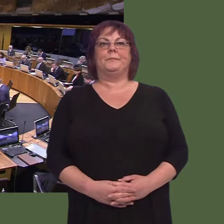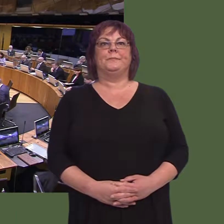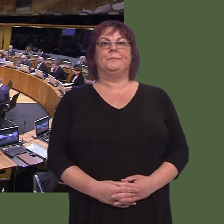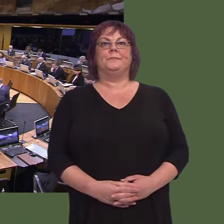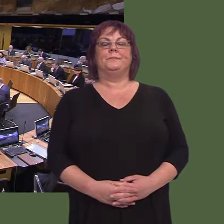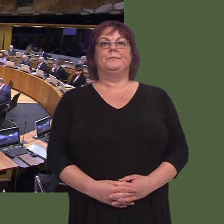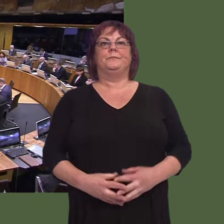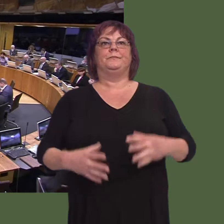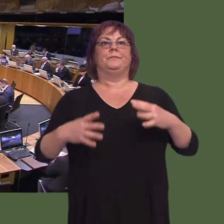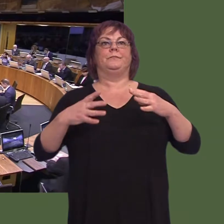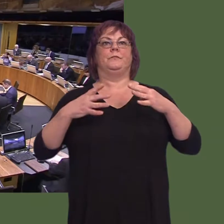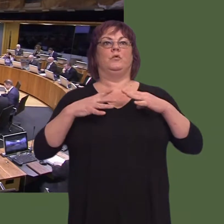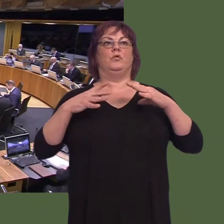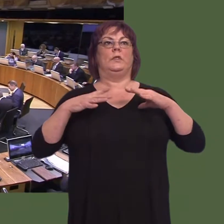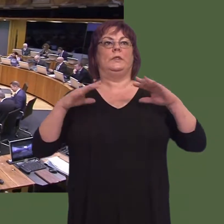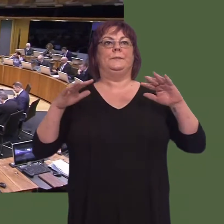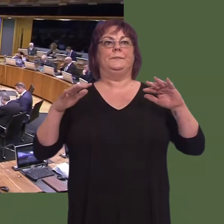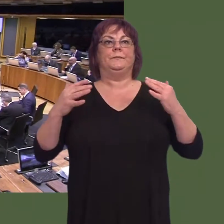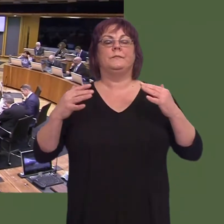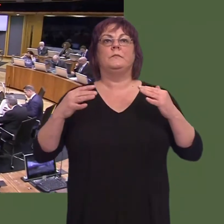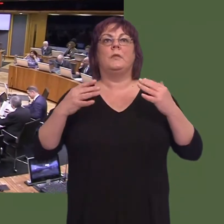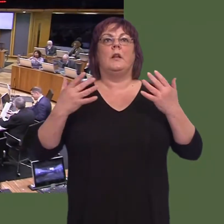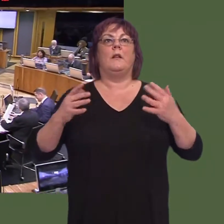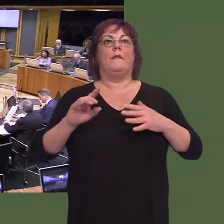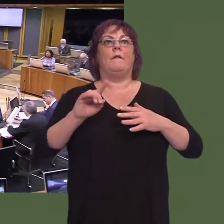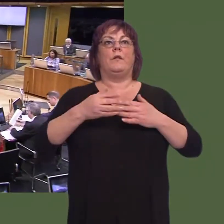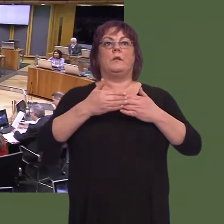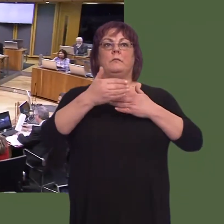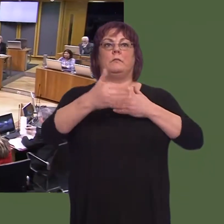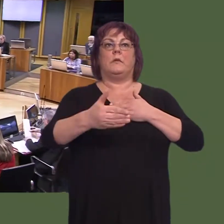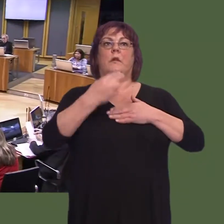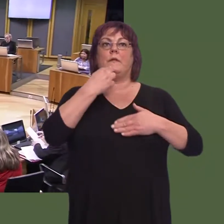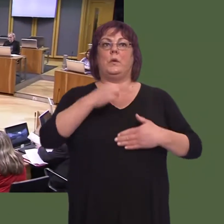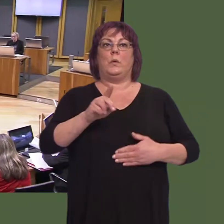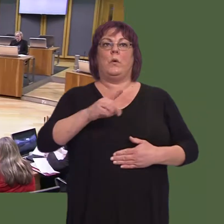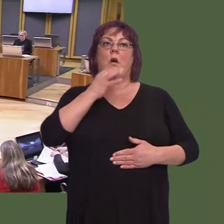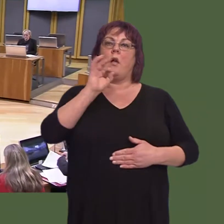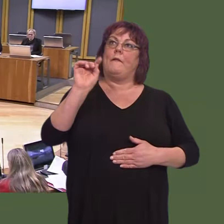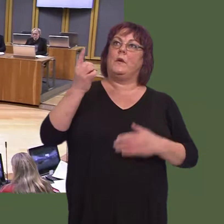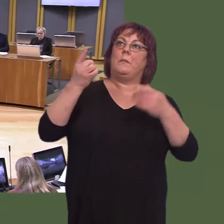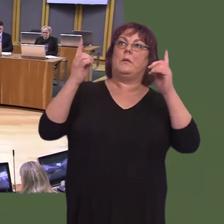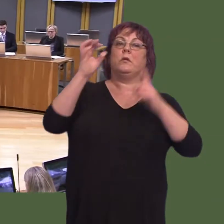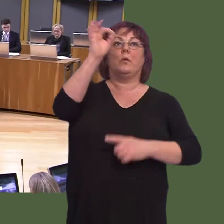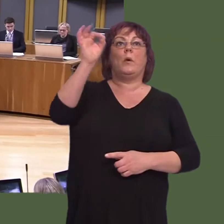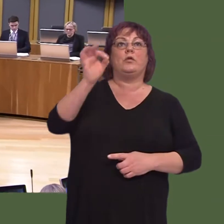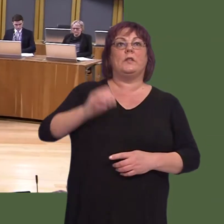FMQ_English Y Llywydd / The Llywydd: The first item on our agenda this afternoon is questions to the First Minister.